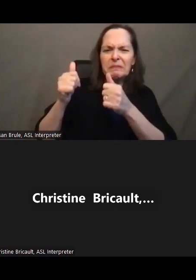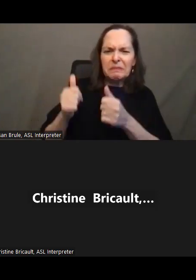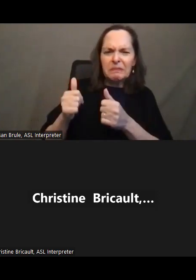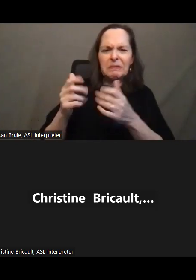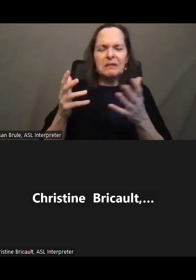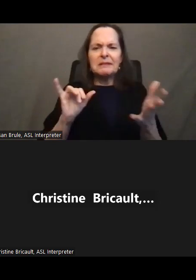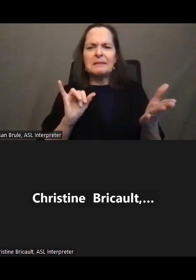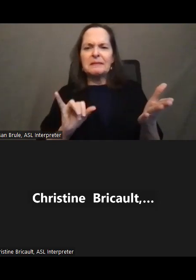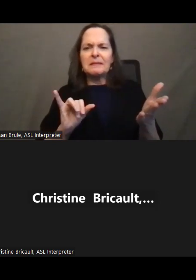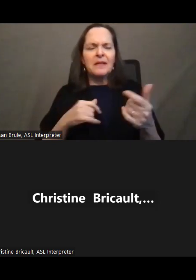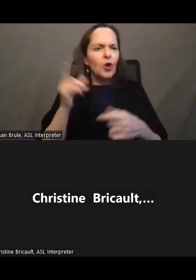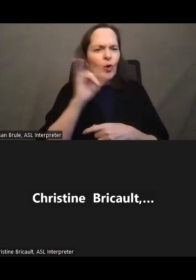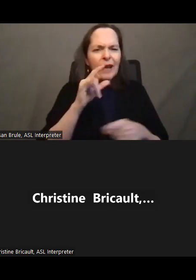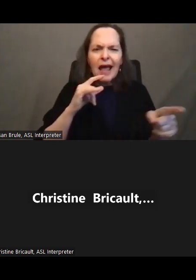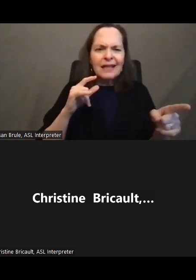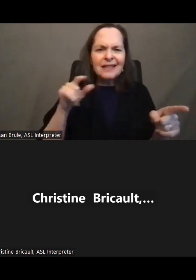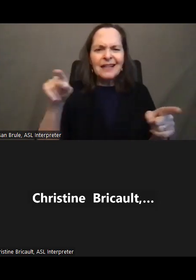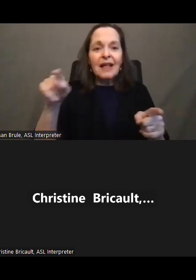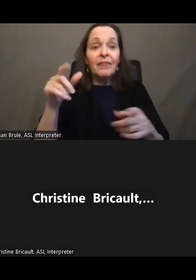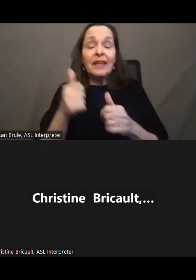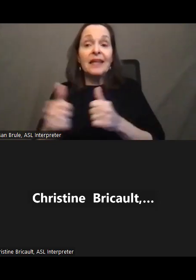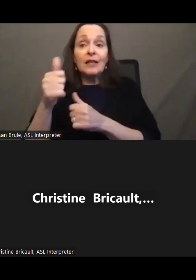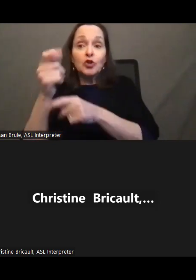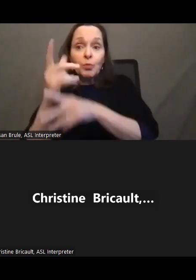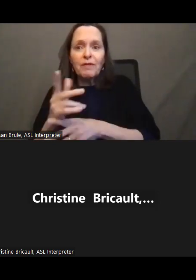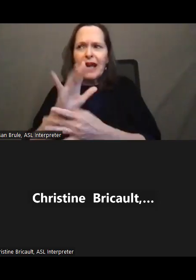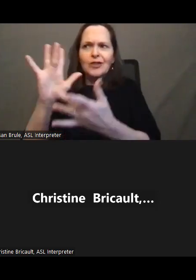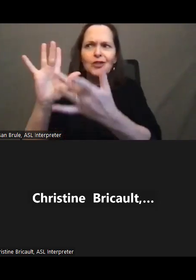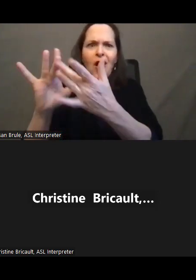been missing deadlines, and that recent moss's minutes have been inaccurate.